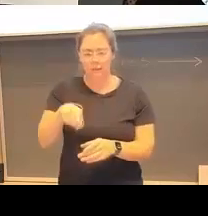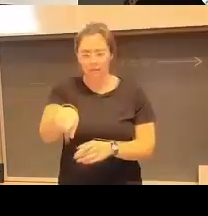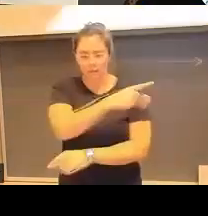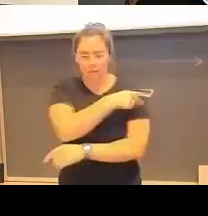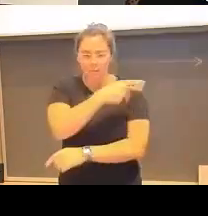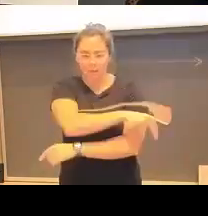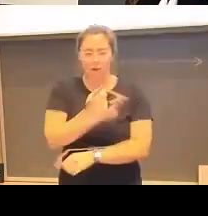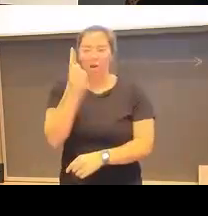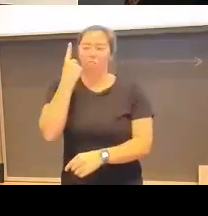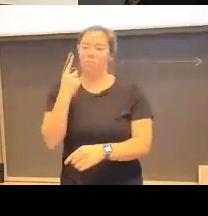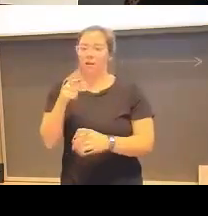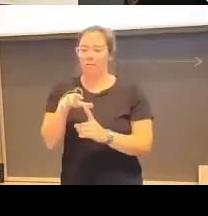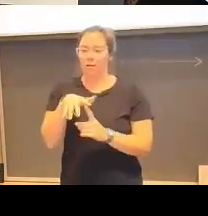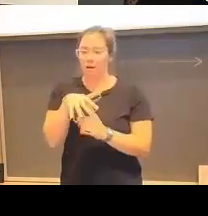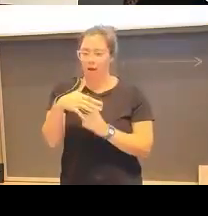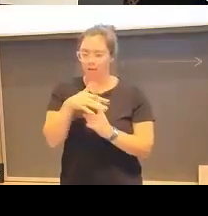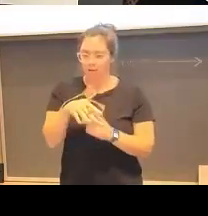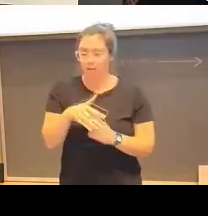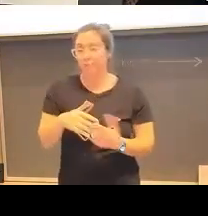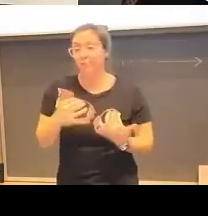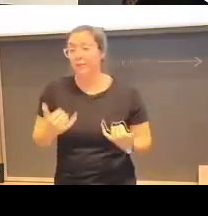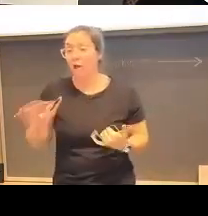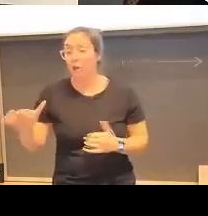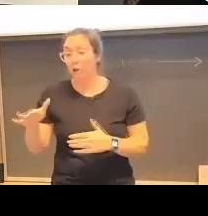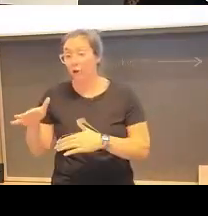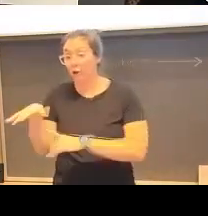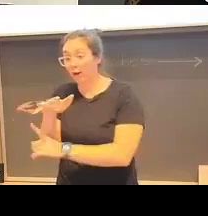factors whether that's the current environment that they find themselves in or the other things